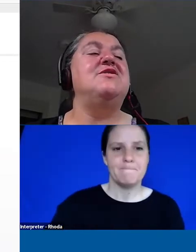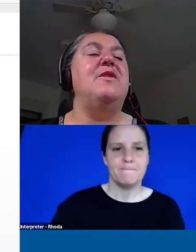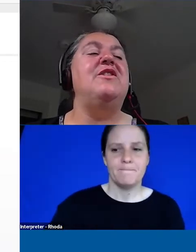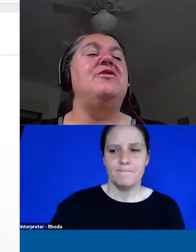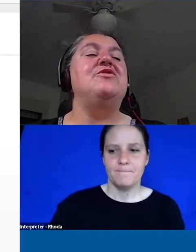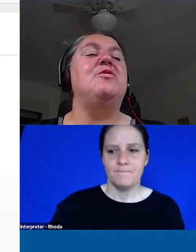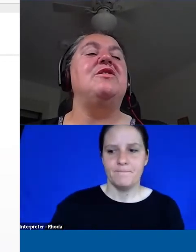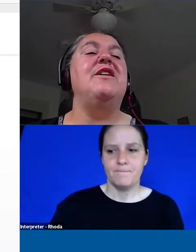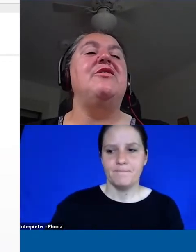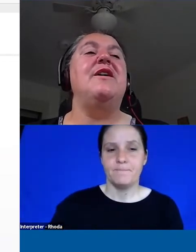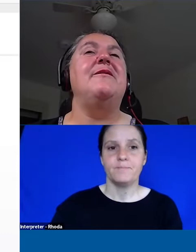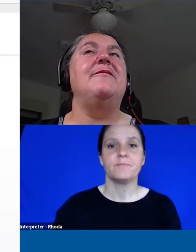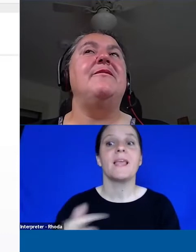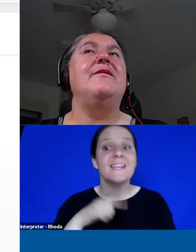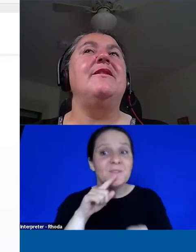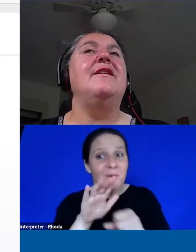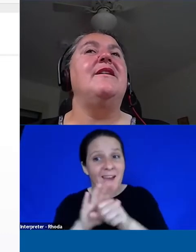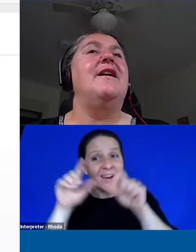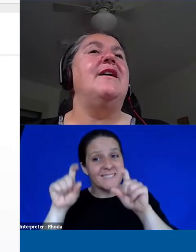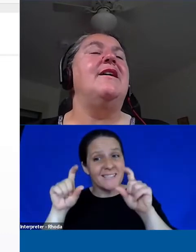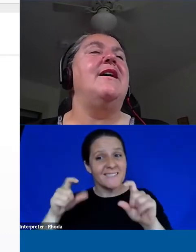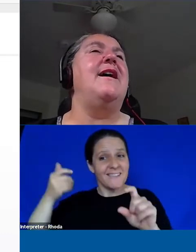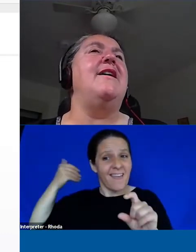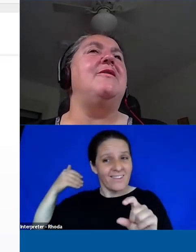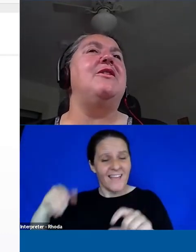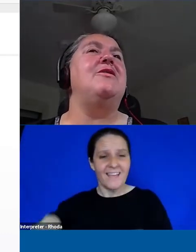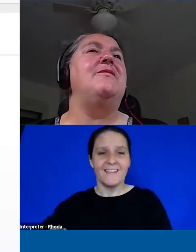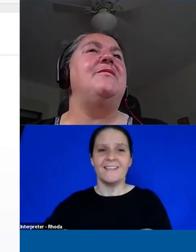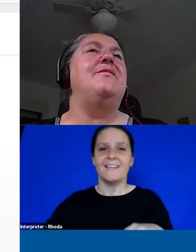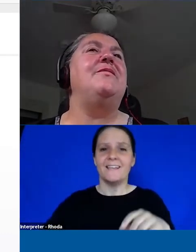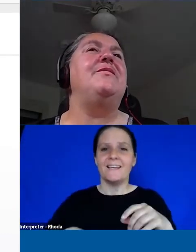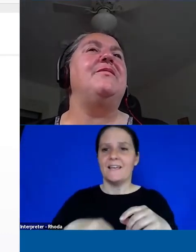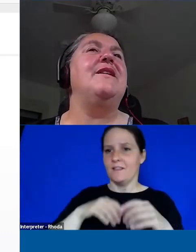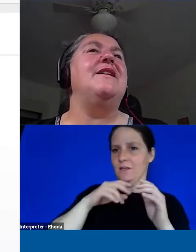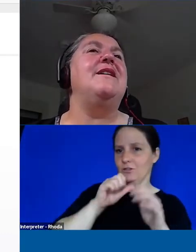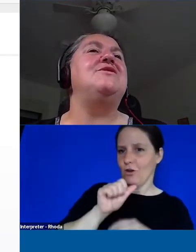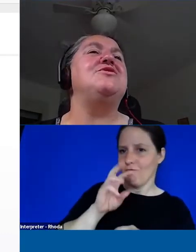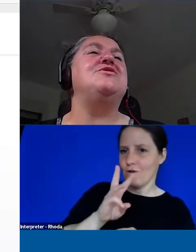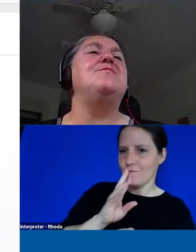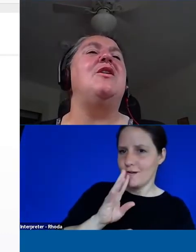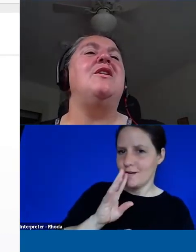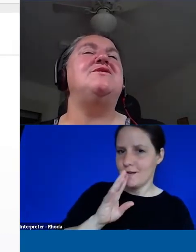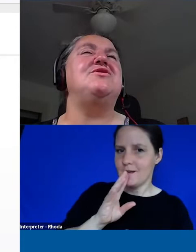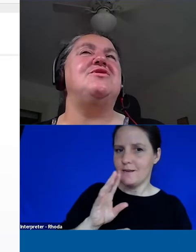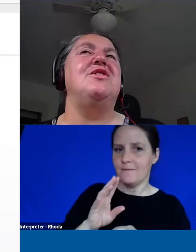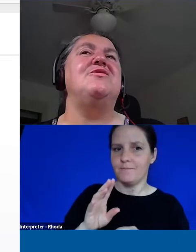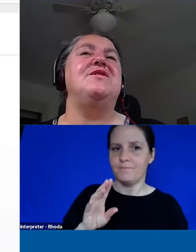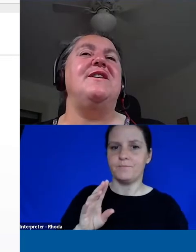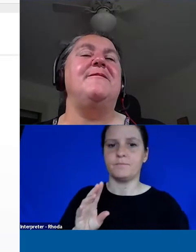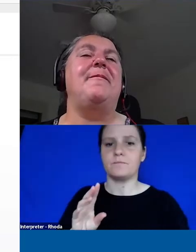I swear to you, this worked the other day. 110 Results are available. - Ah, there we go. [Screen Reader] Baldwin County, Alabama. List. It's just small. It's just slow today.